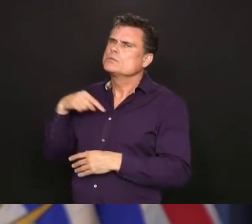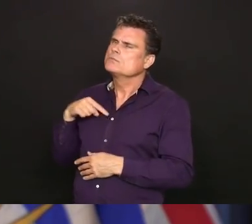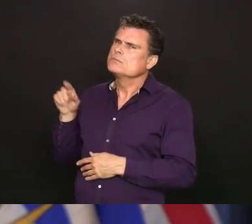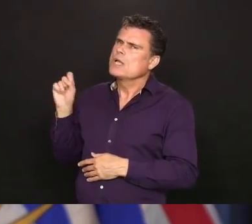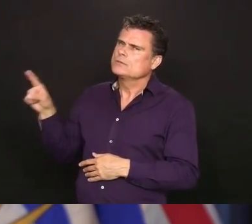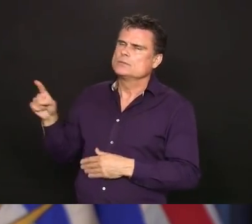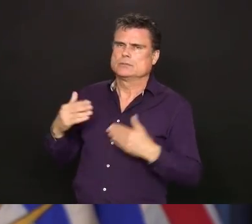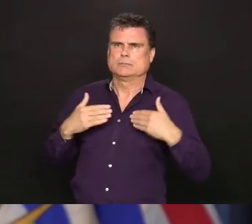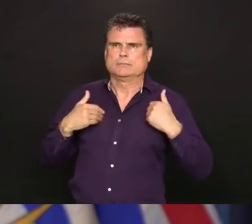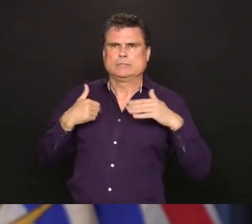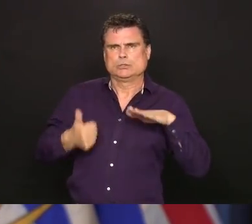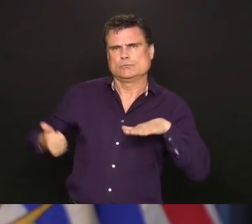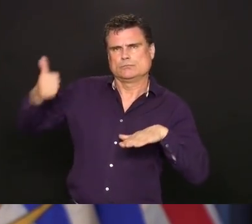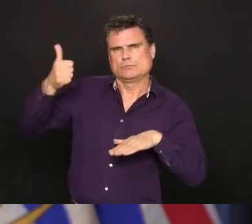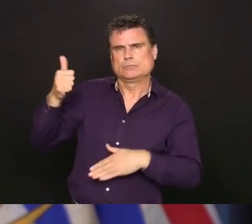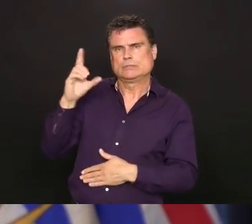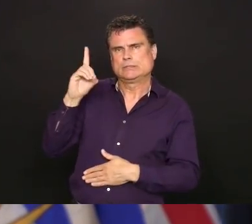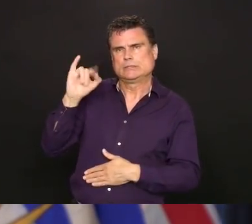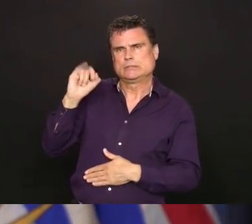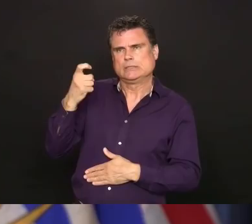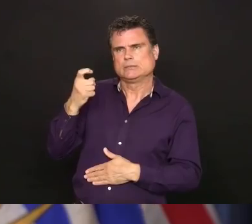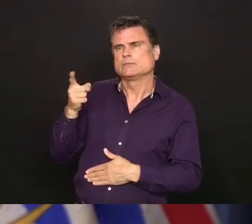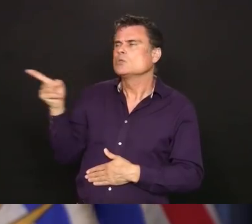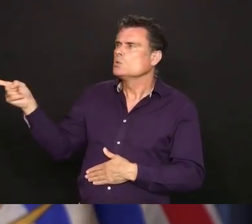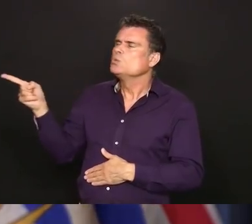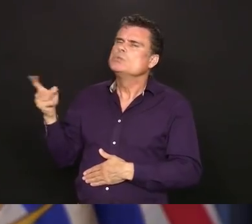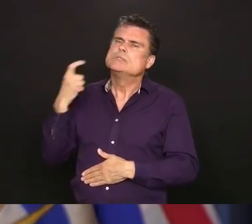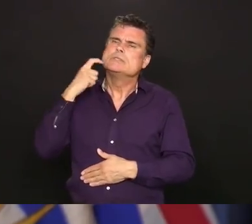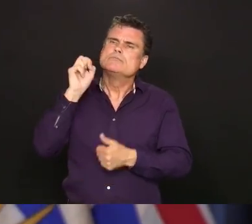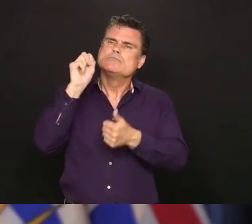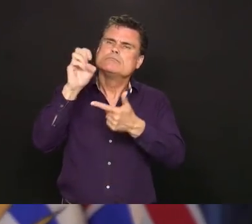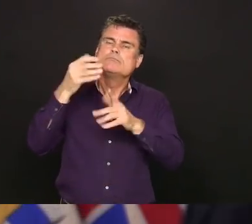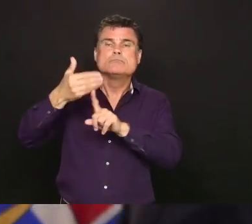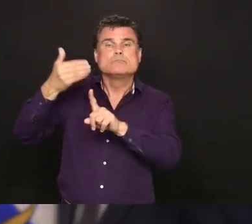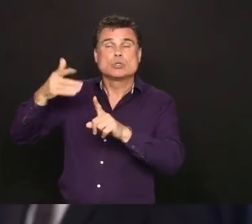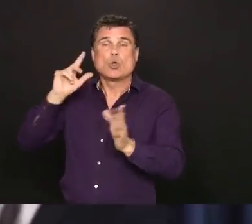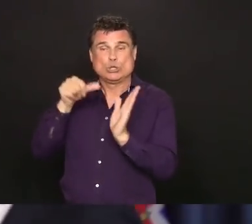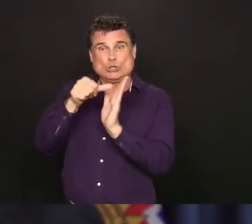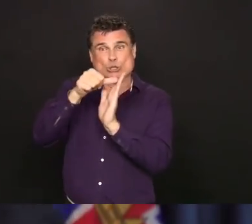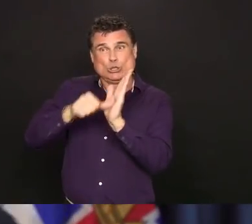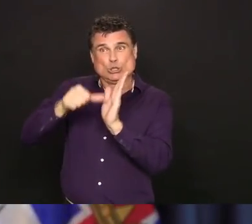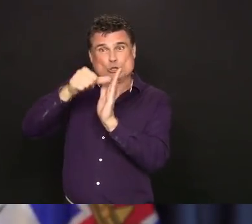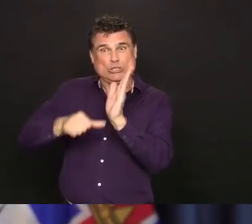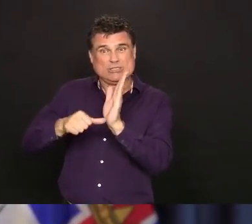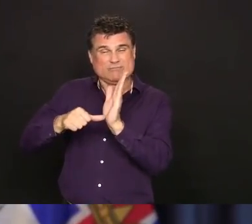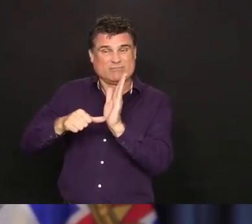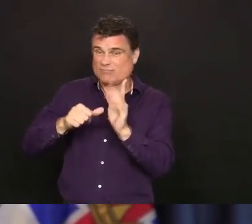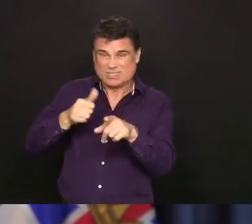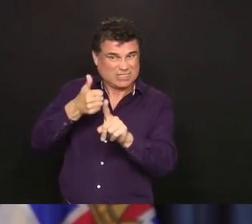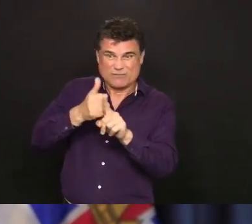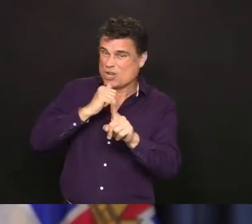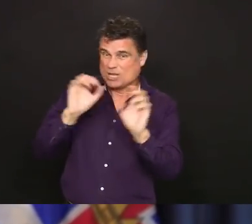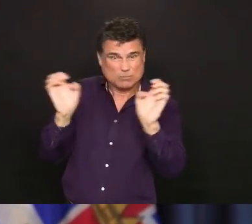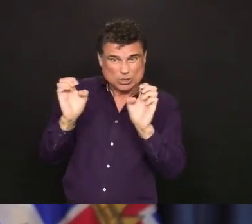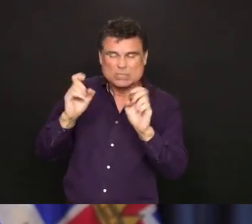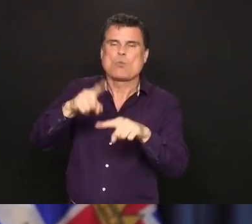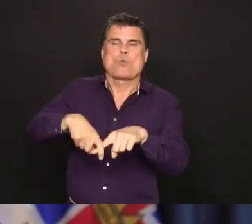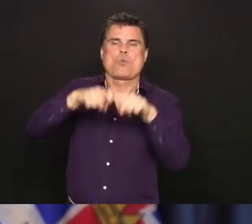Can you expand on that with a timeline if possible? MINISTER ADRIAN The timeline. The